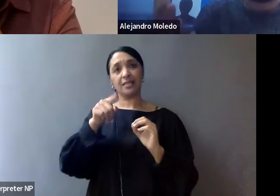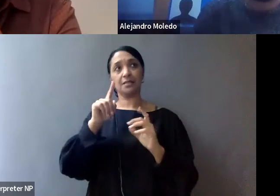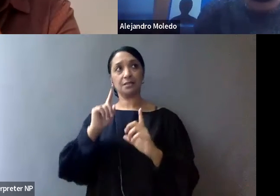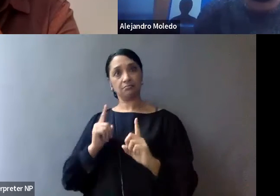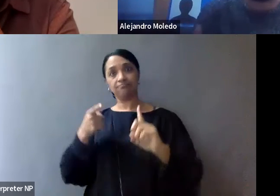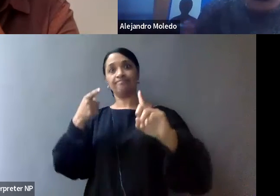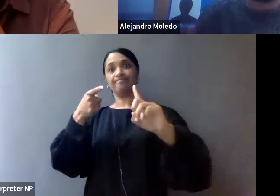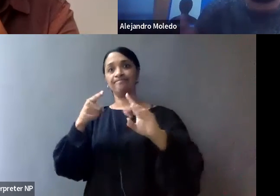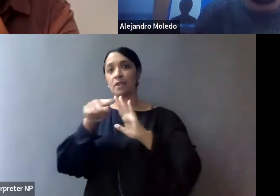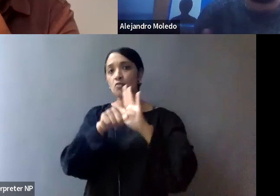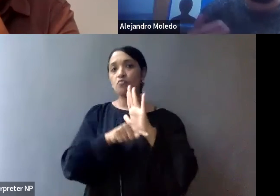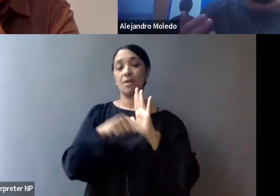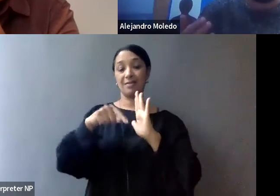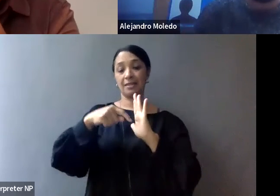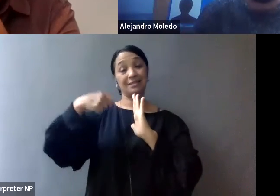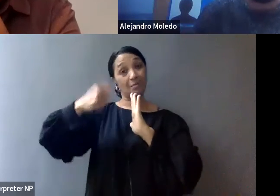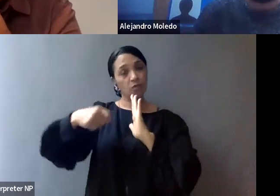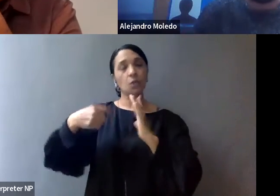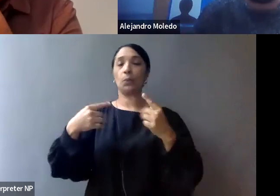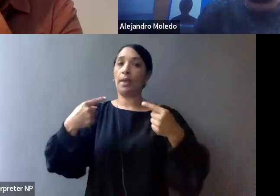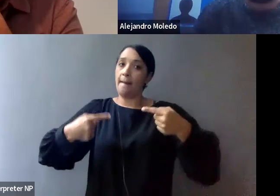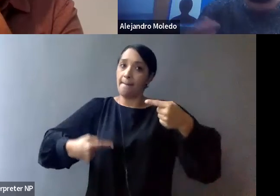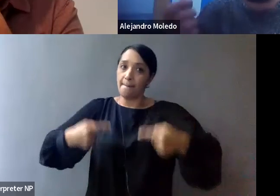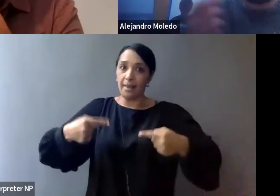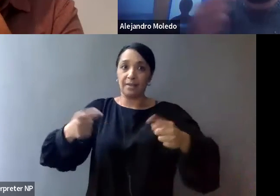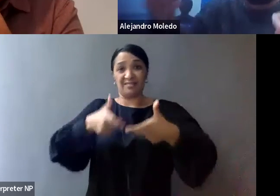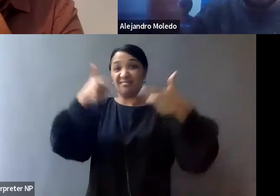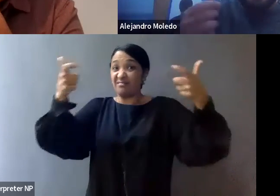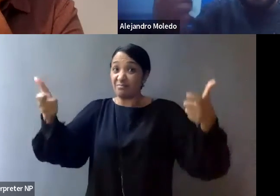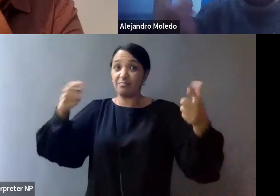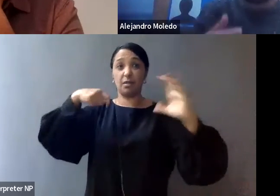a political project which requires many checks and balances.